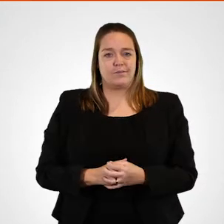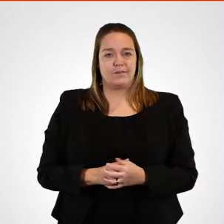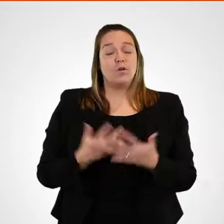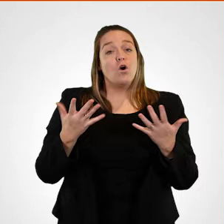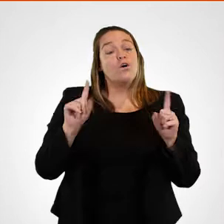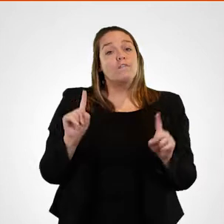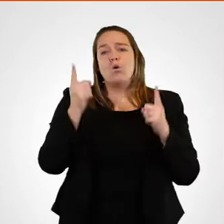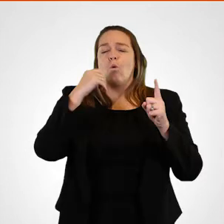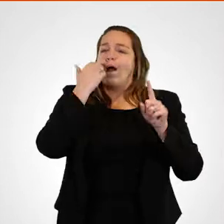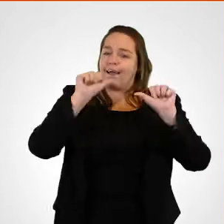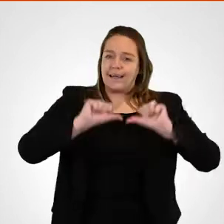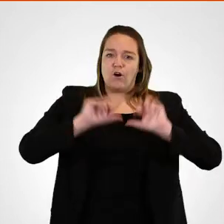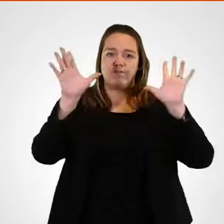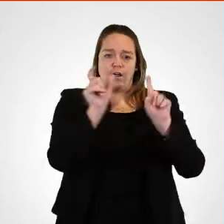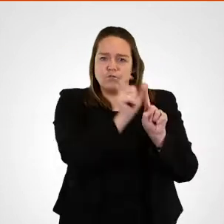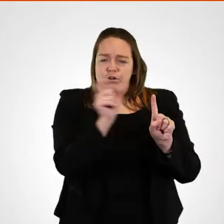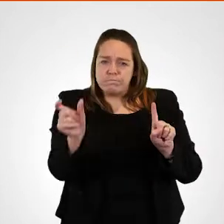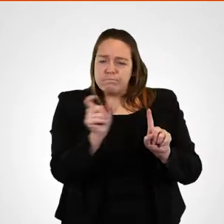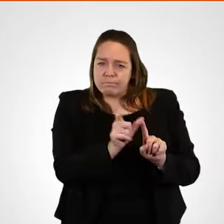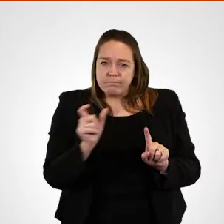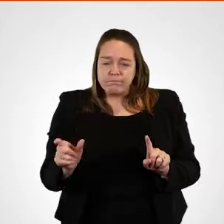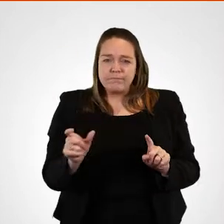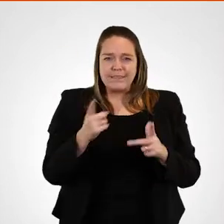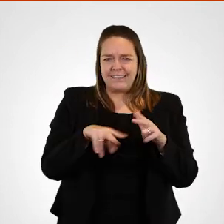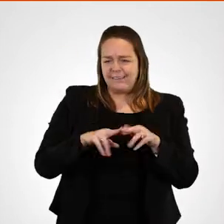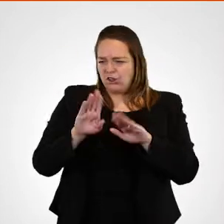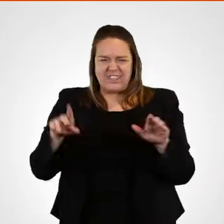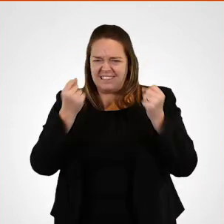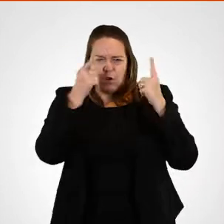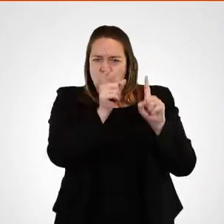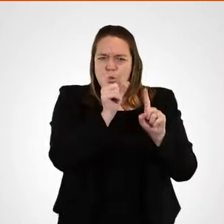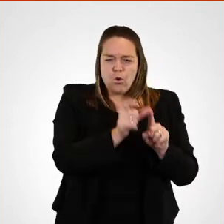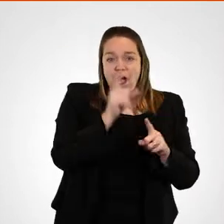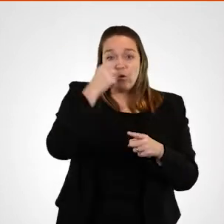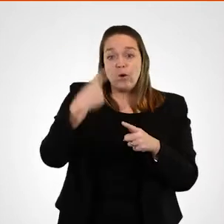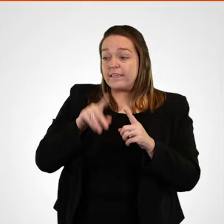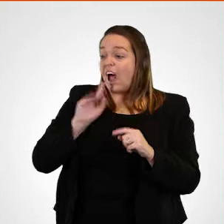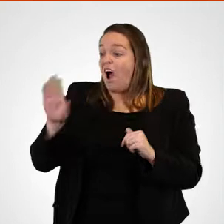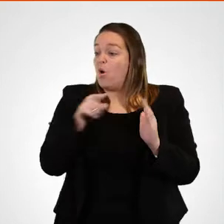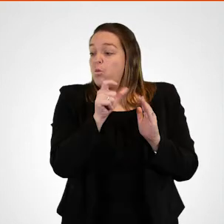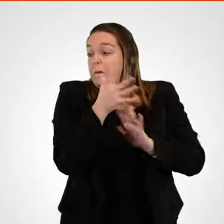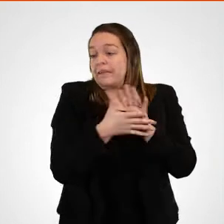is always clarify vocabulary that they struggle with, just tell them real quickly.